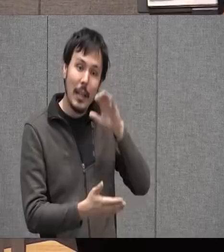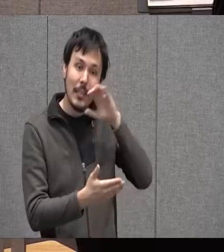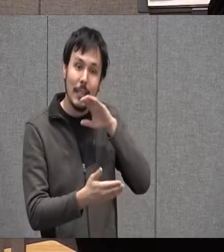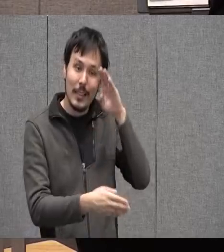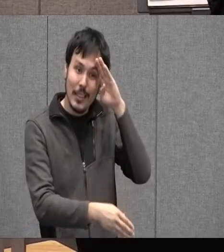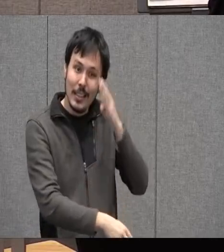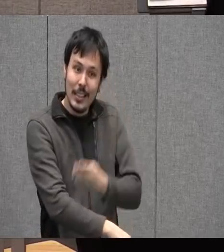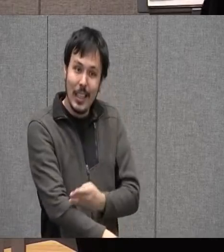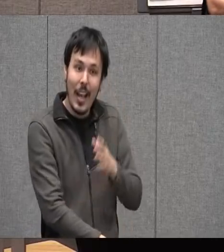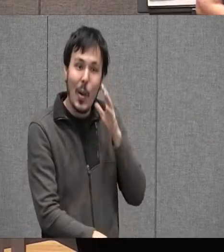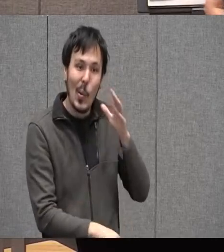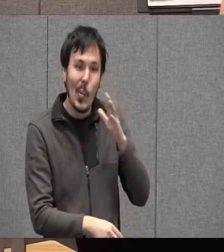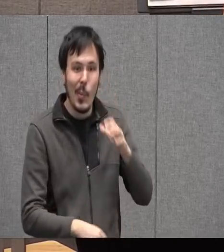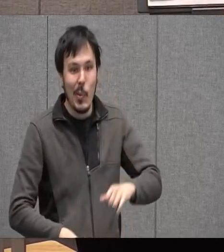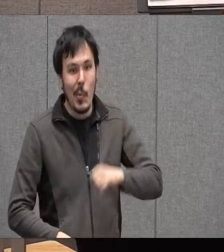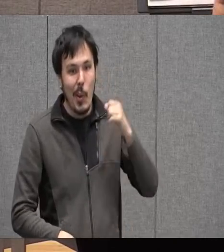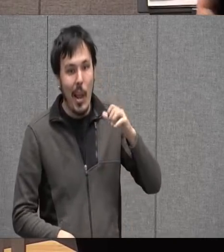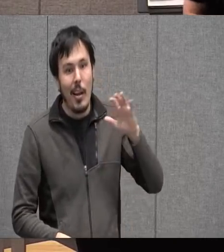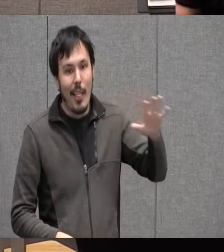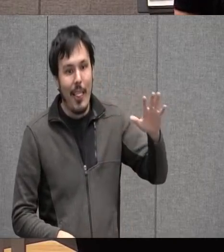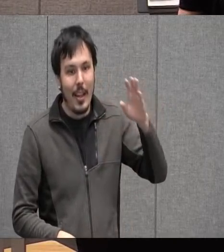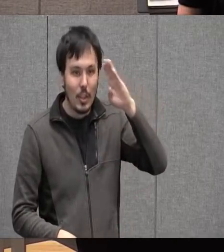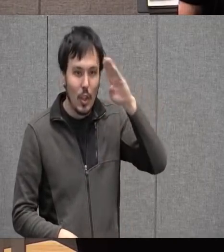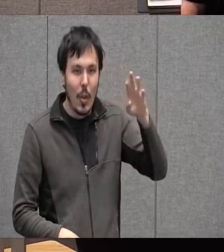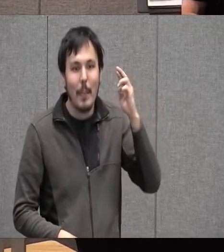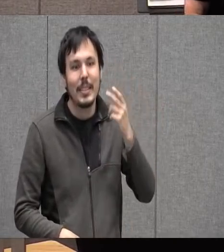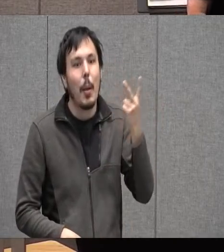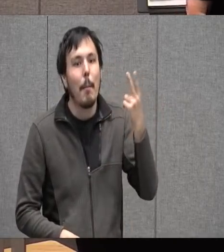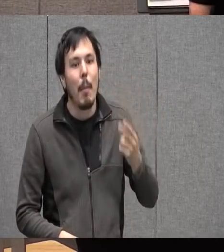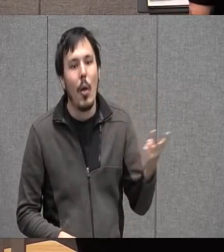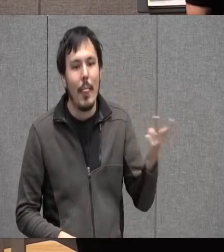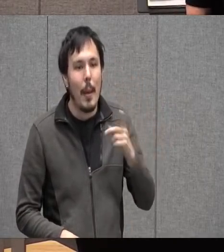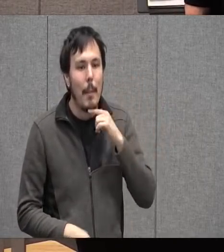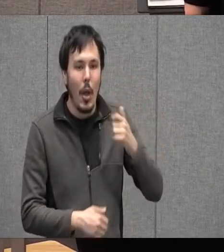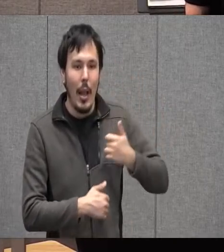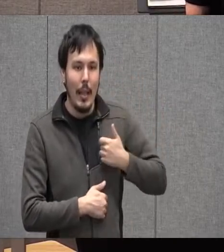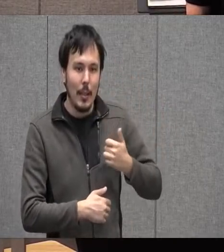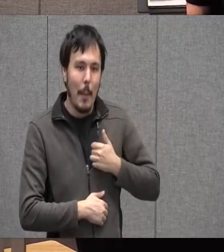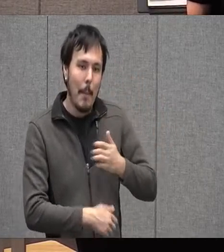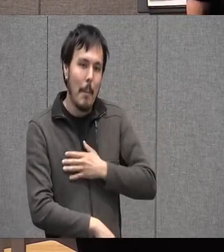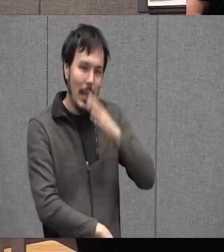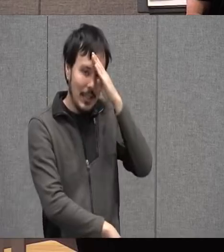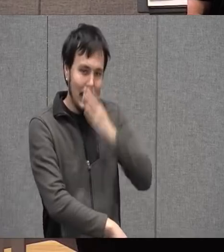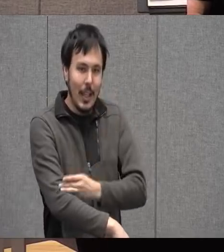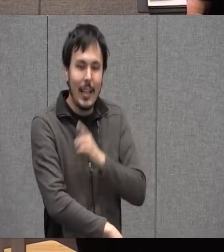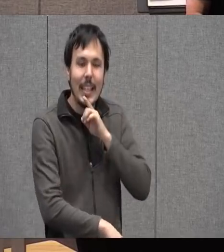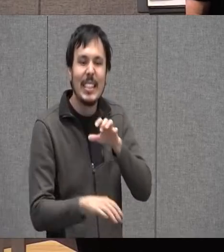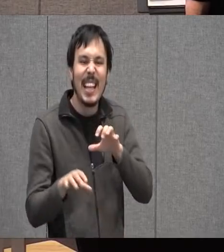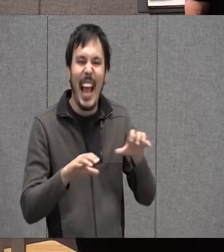of our little salutes because they're both military. My son's active duty and my husband is retired, but-- Excellent.